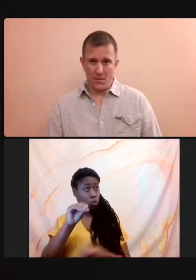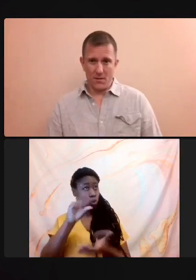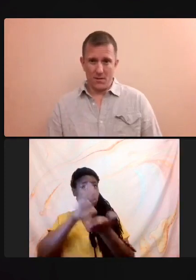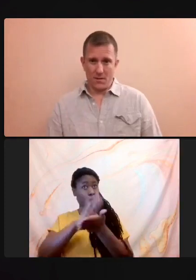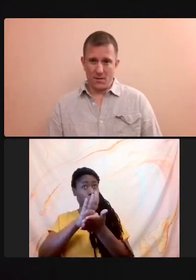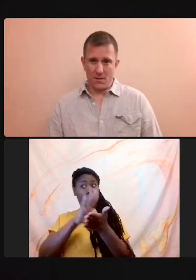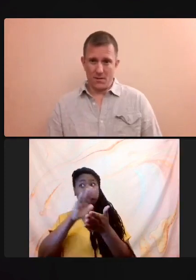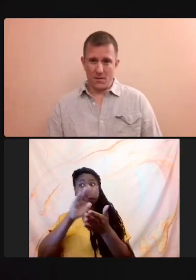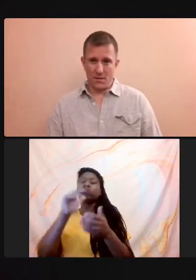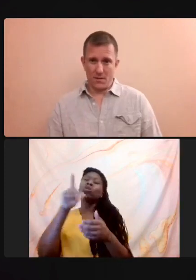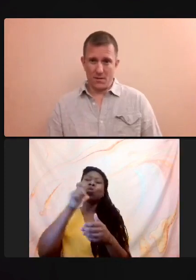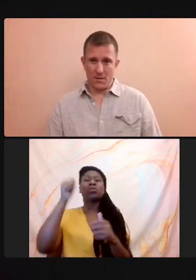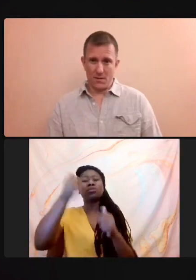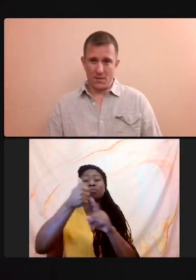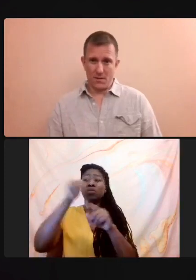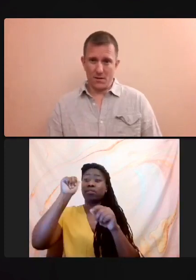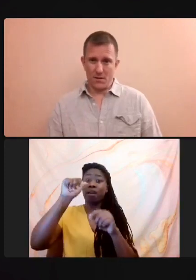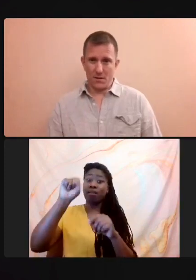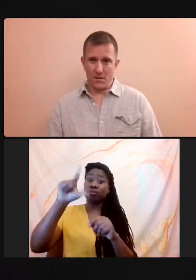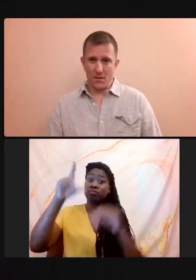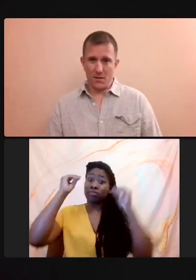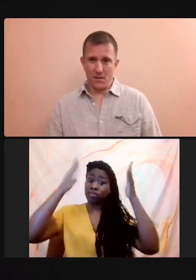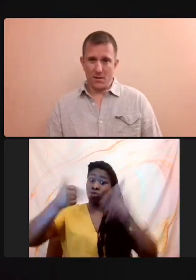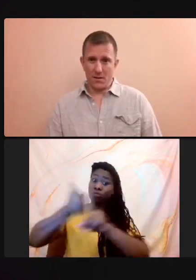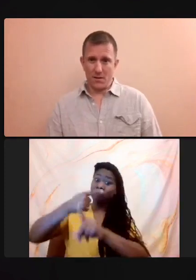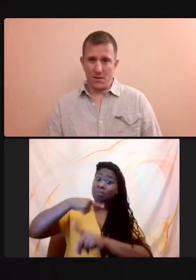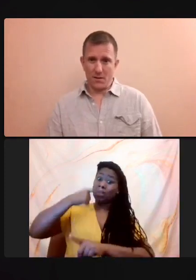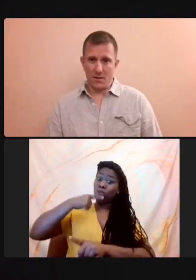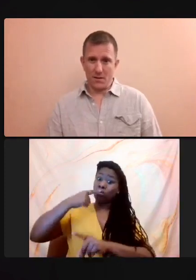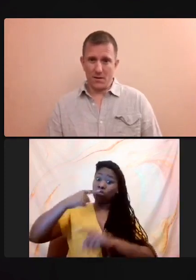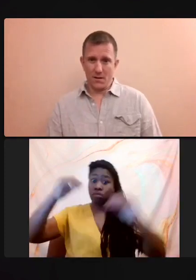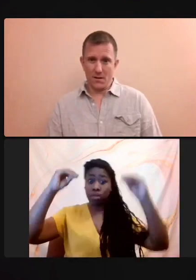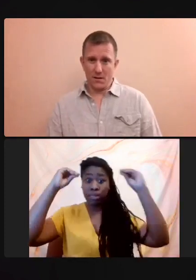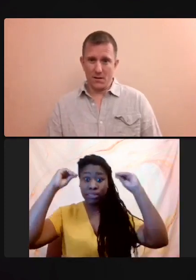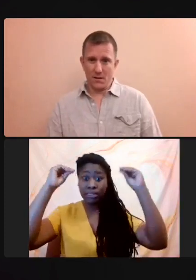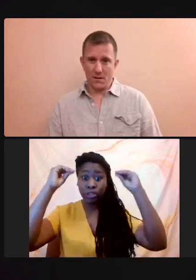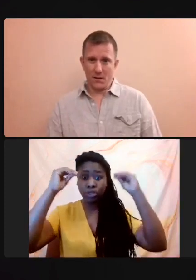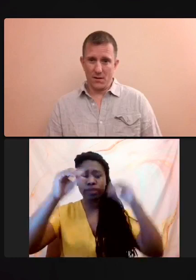But we think these ASL instructors, if they are the ones that are teaching